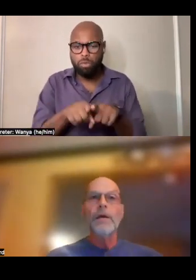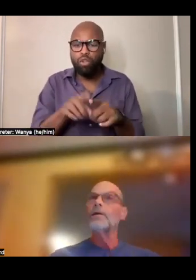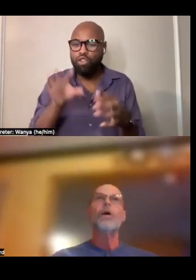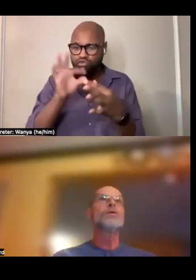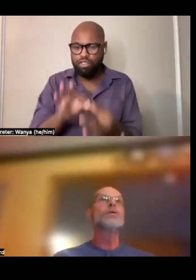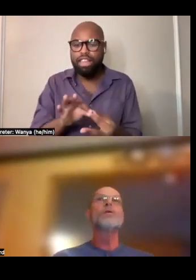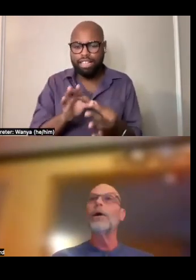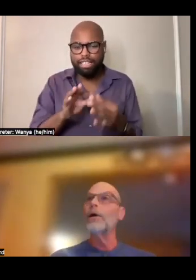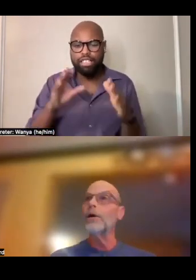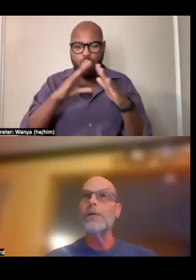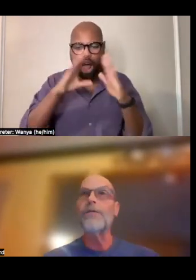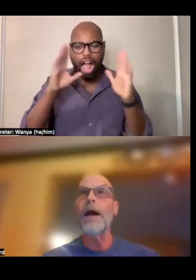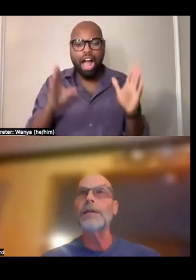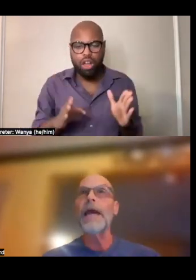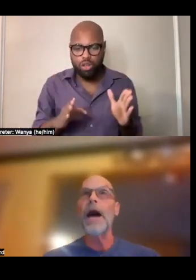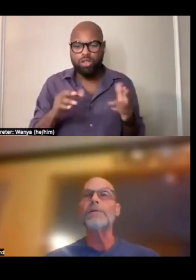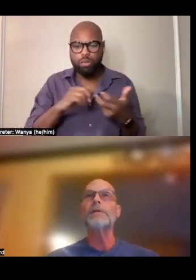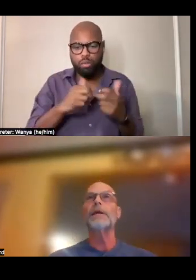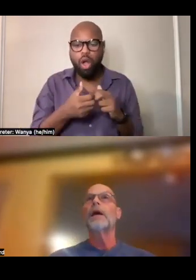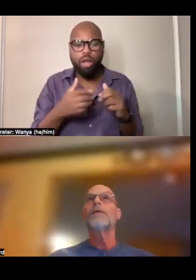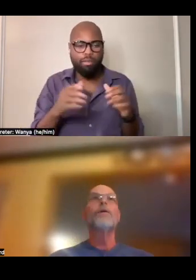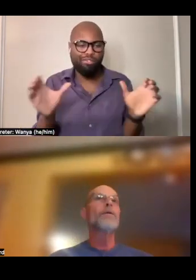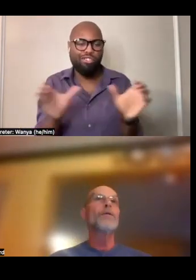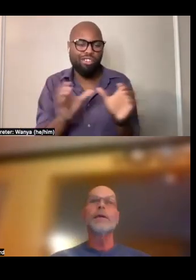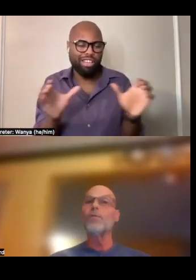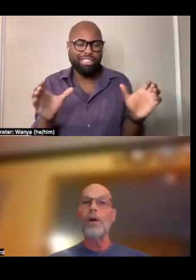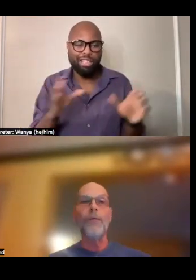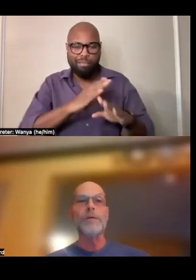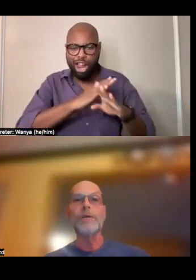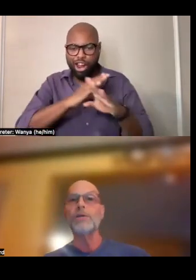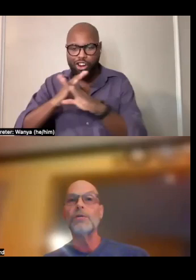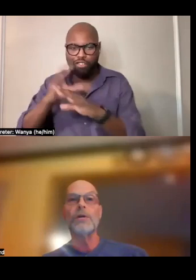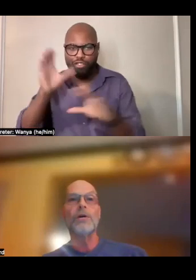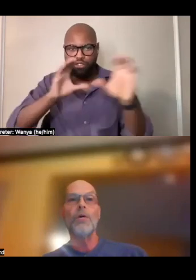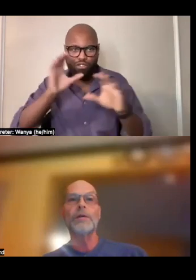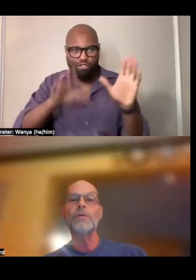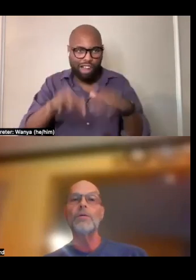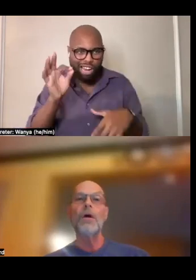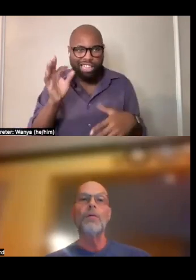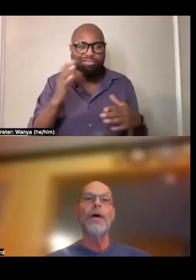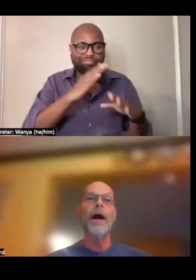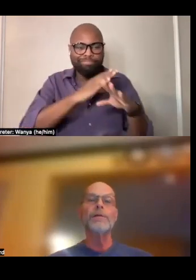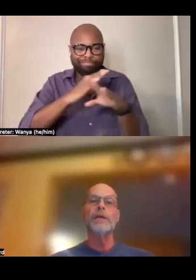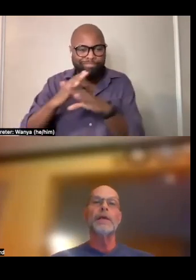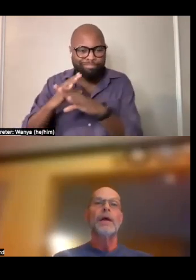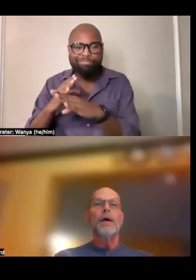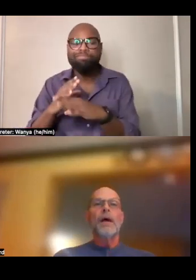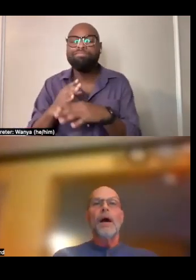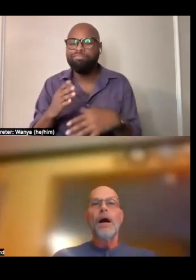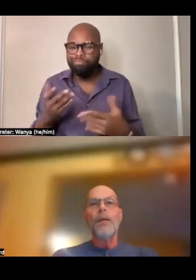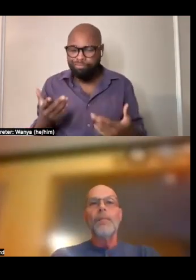just the barriers and finding housing. There were other things. Workforce issues are growing too, along with housing.